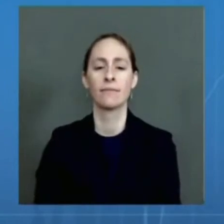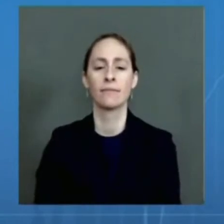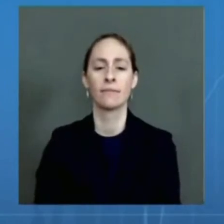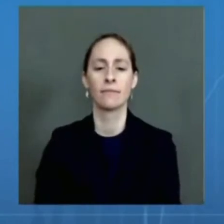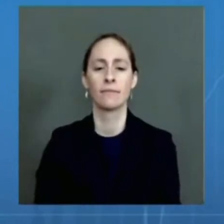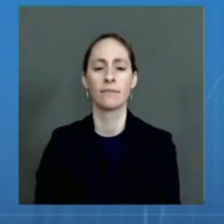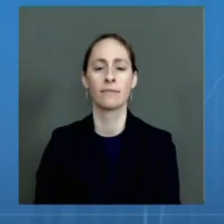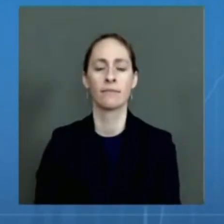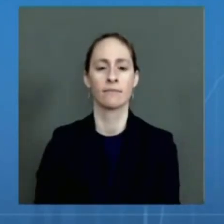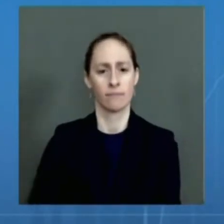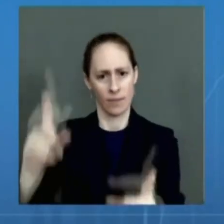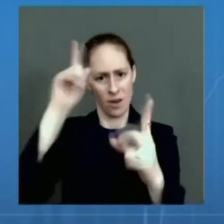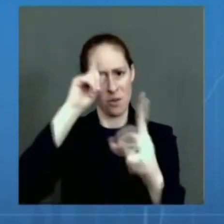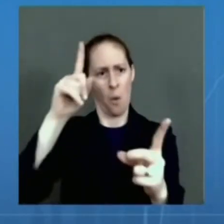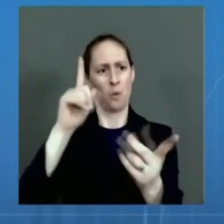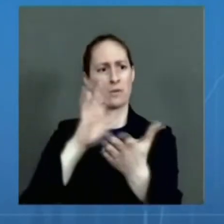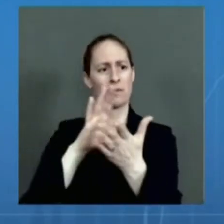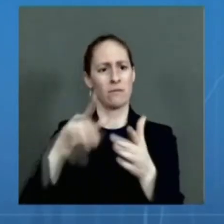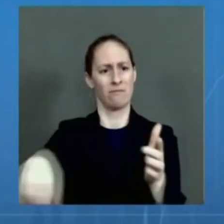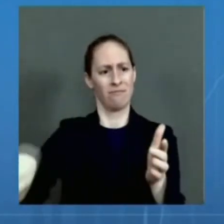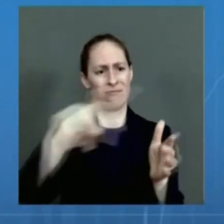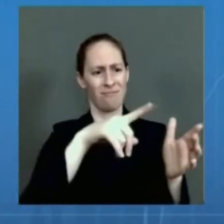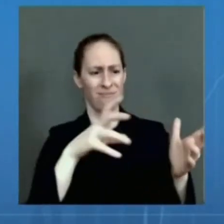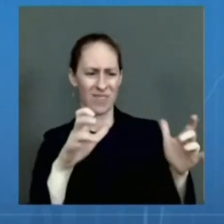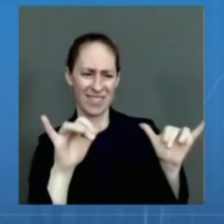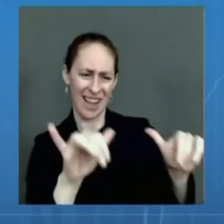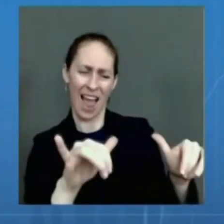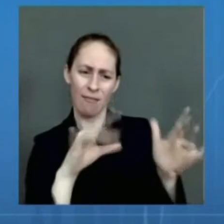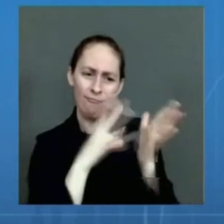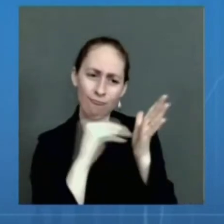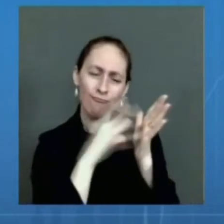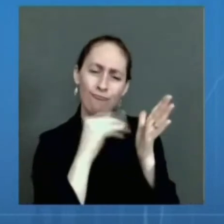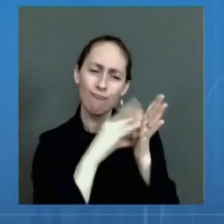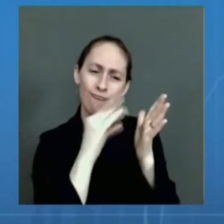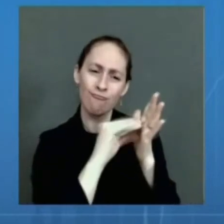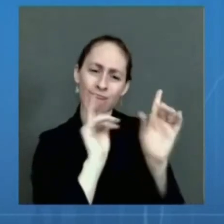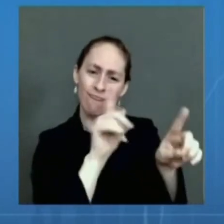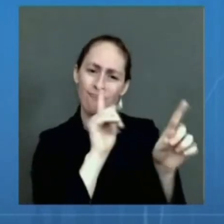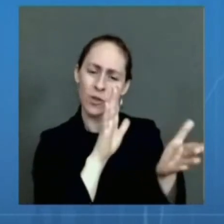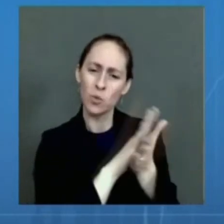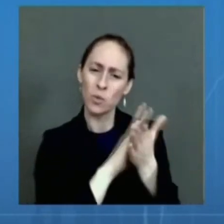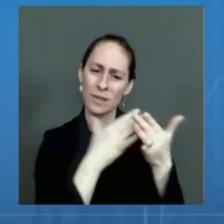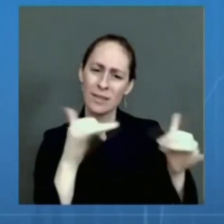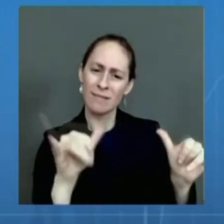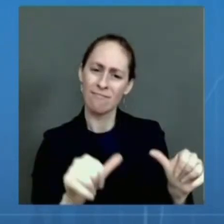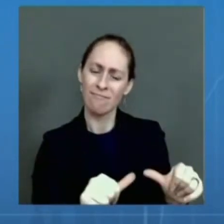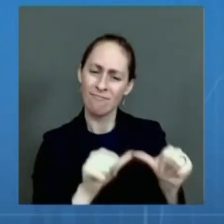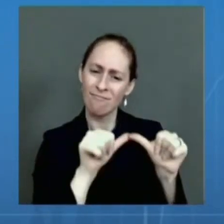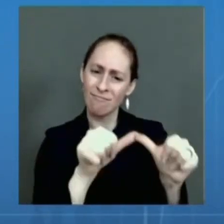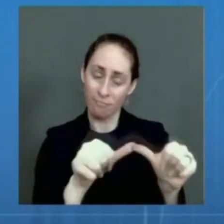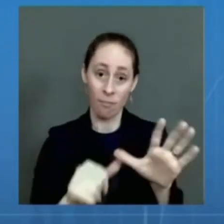SCHOOLS SAFELY. IN ORDER FOR TEST TO STAY TO BE IMPLEMENTED SAFELY AND